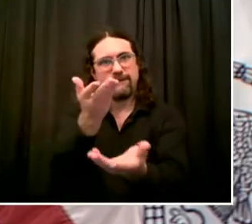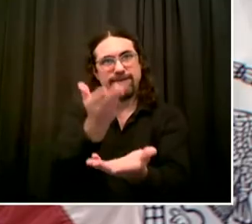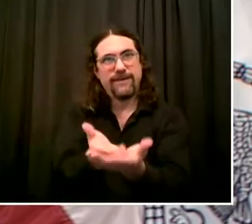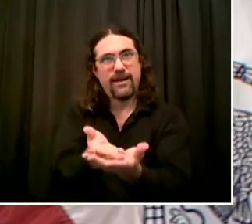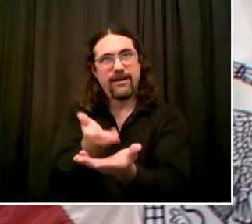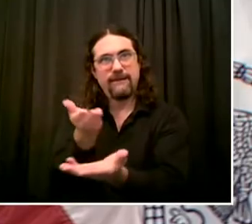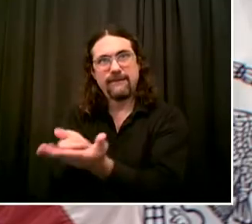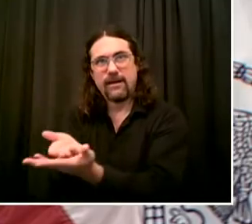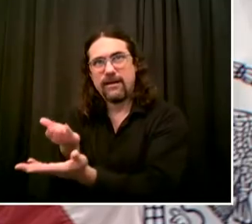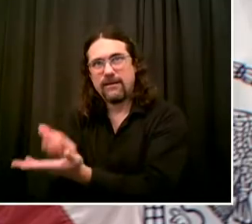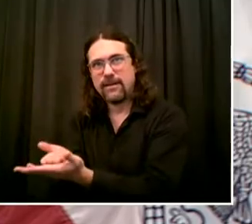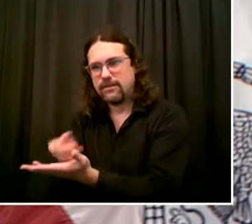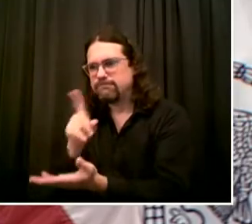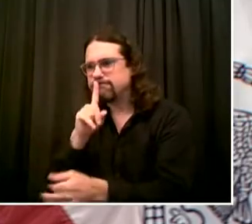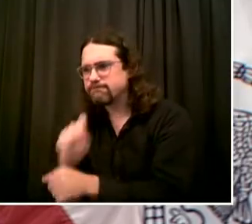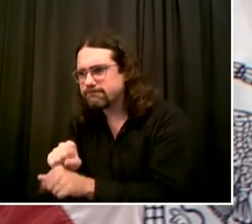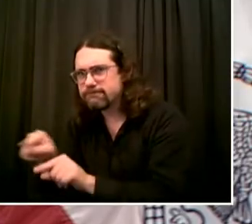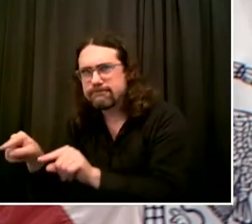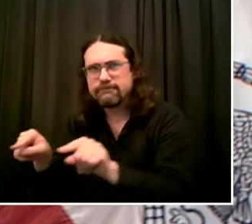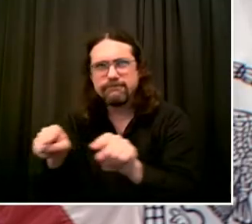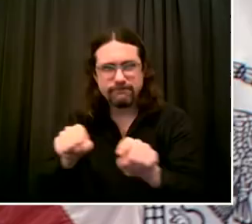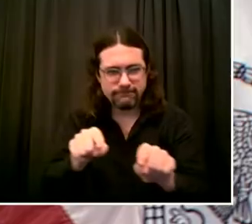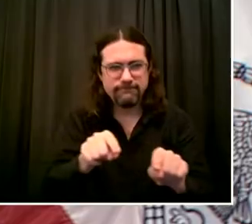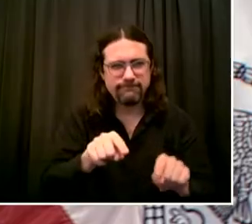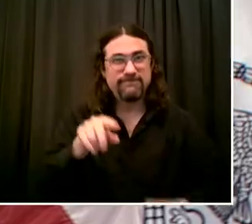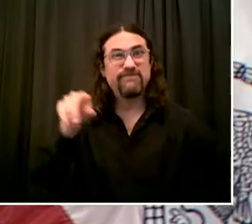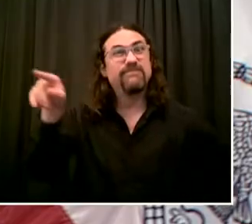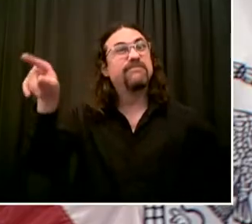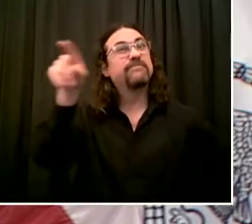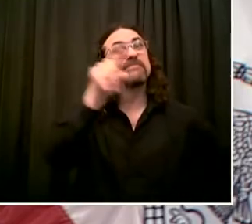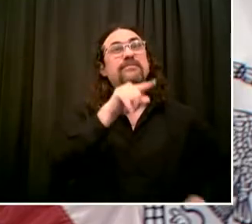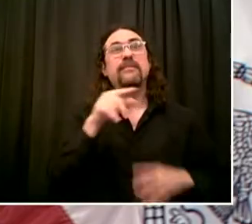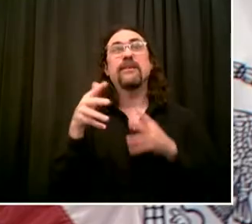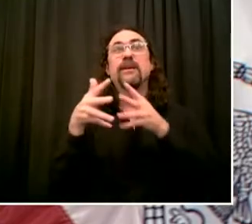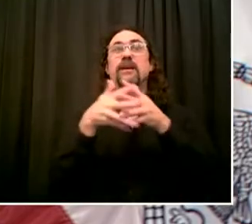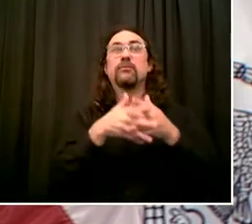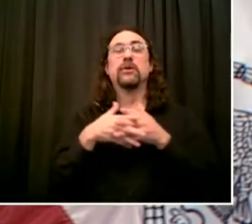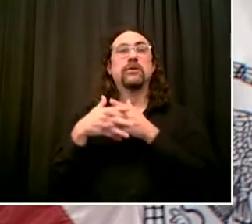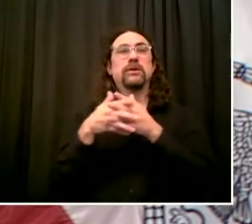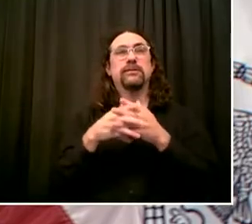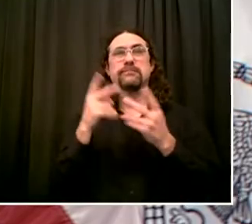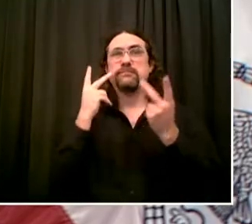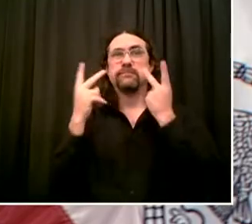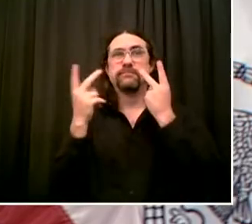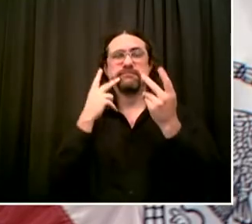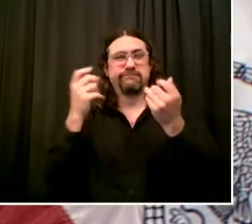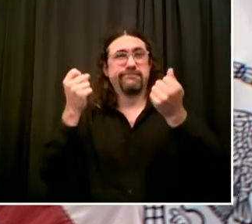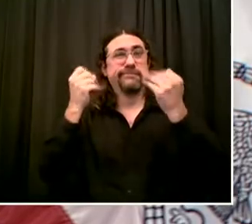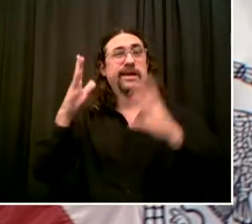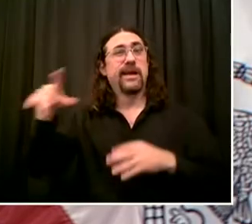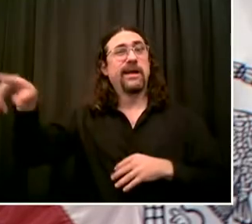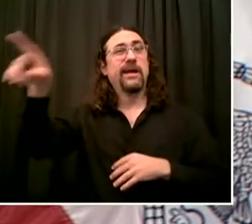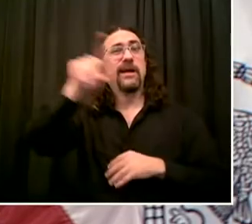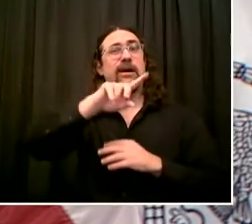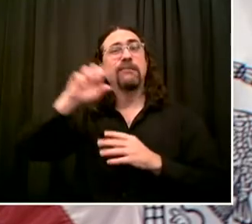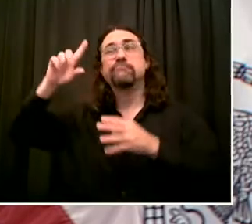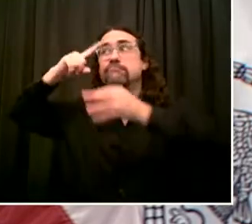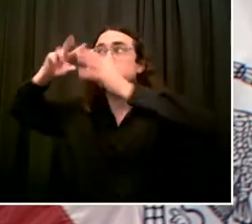LET THE FACTS TAKE US TOTHE RIGHT DECISION. WE KNOW A LOT OF PARTS OF THE